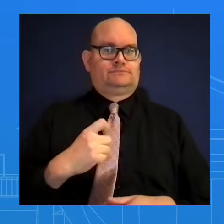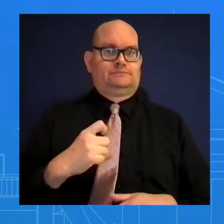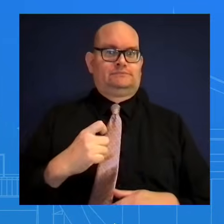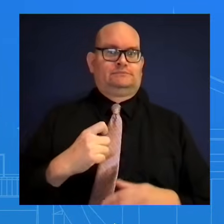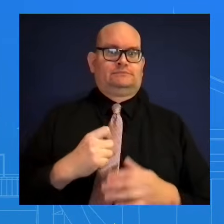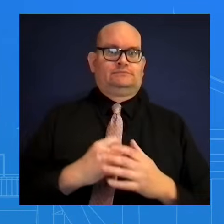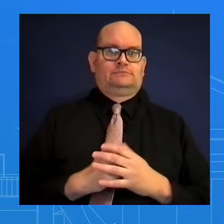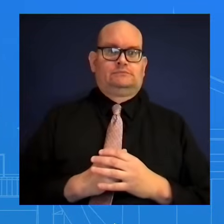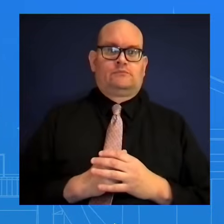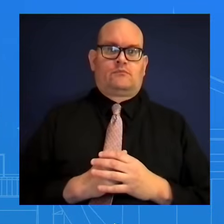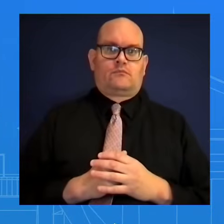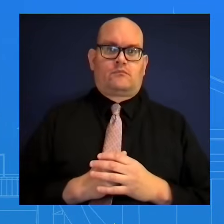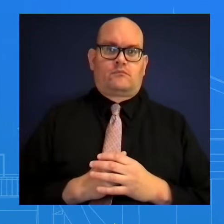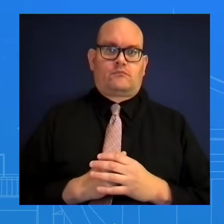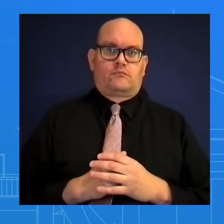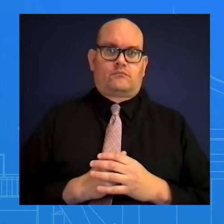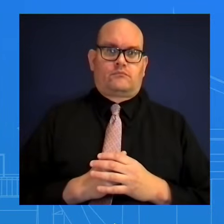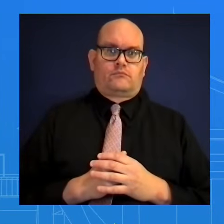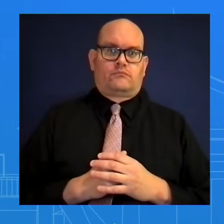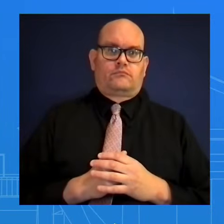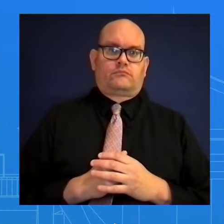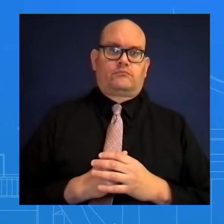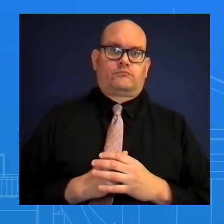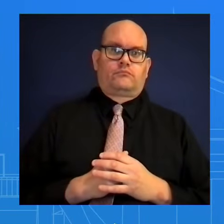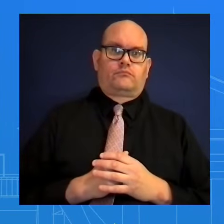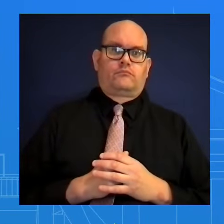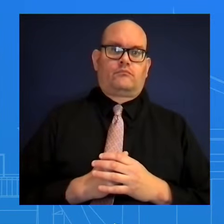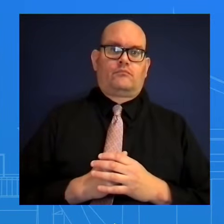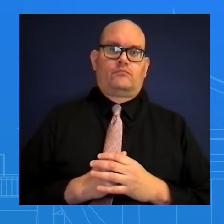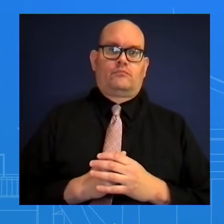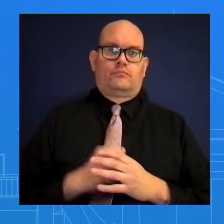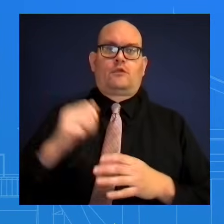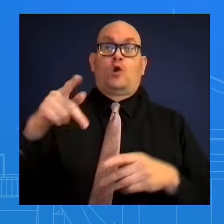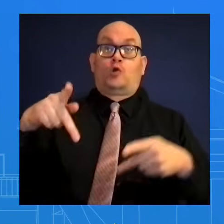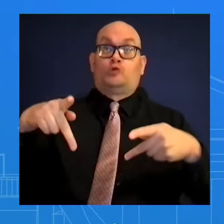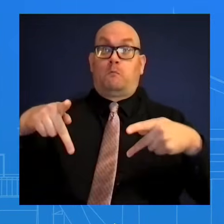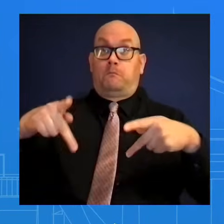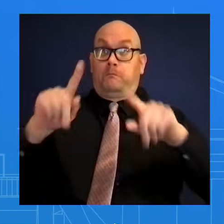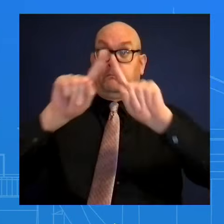of the Clean Water Act, of the Clean Air Act, and the National Environmental Policy Act.